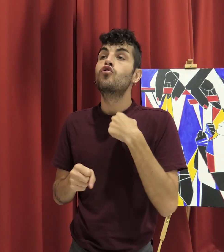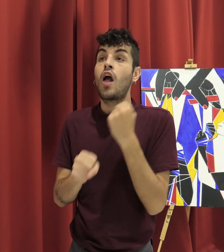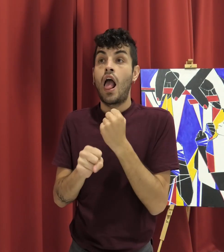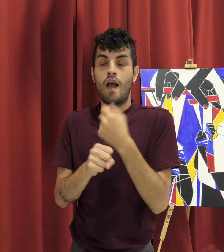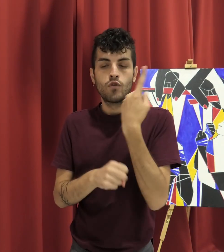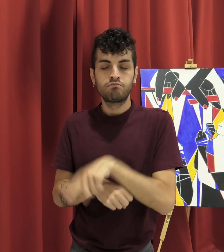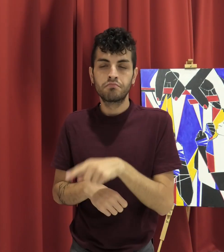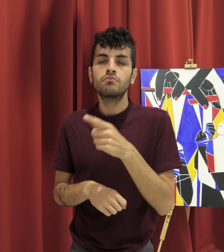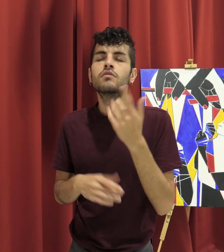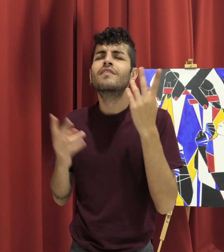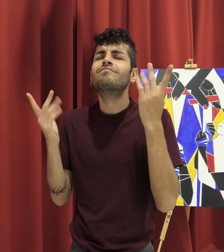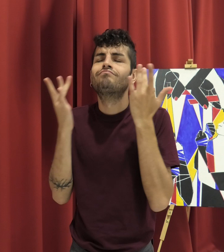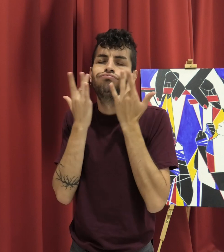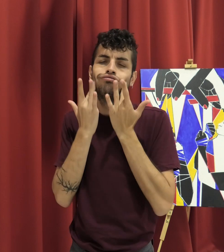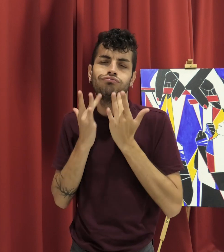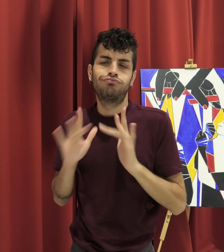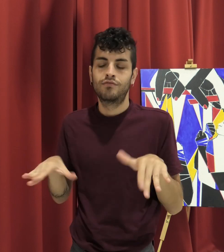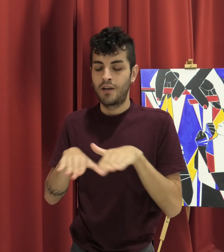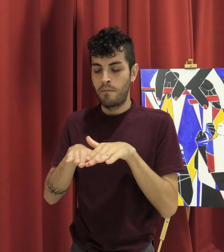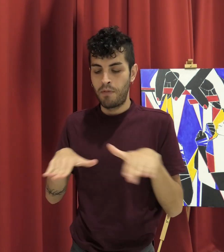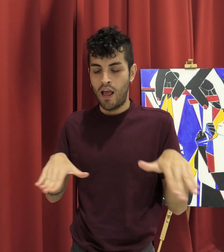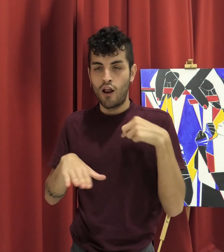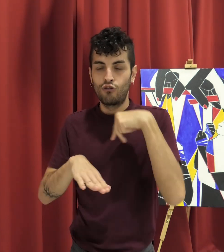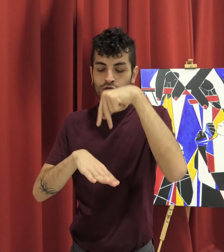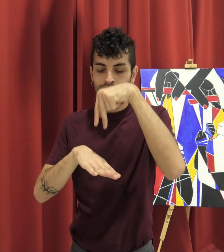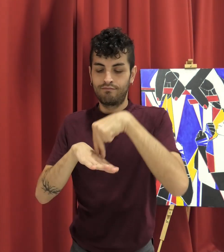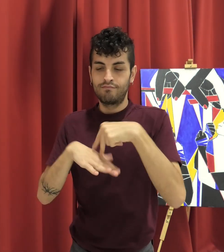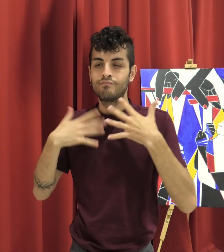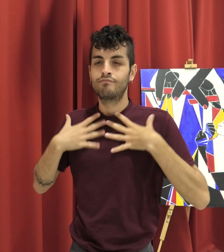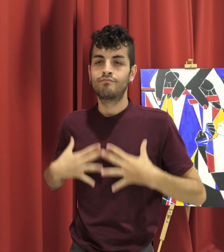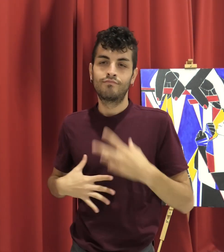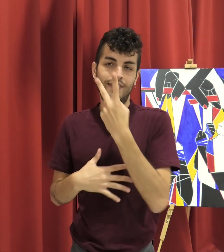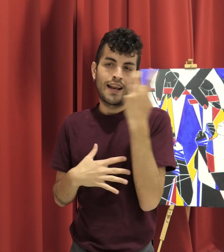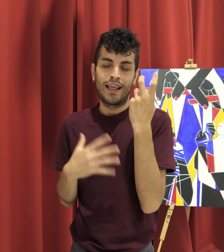To be able to do this job, the materials needed are simple as I simply need a stage to stand on